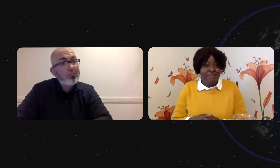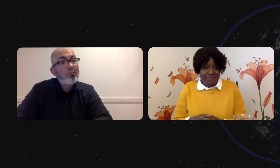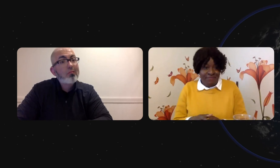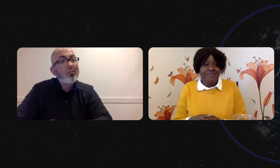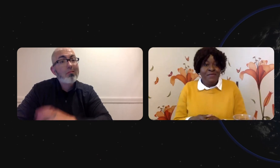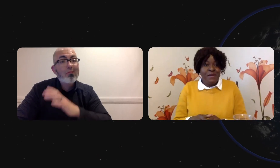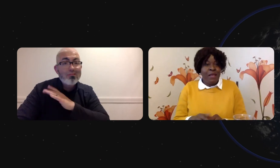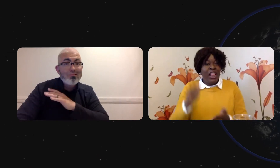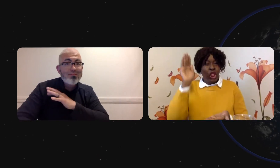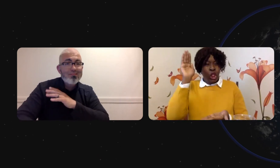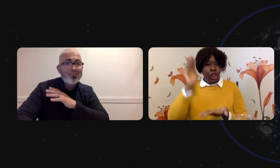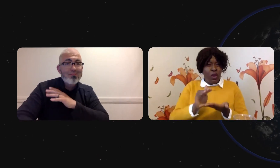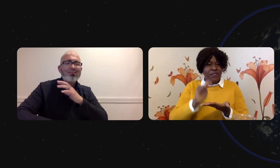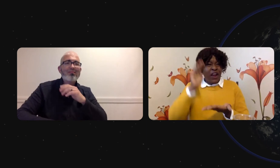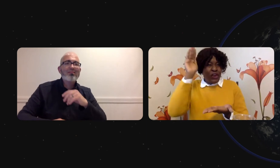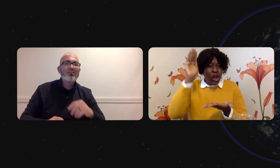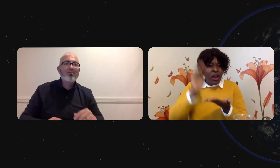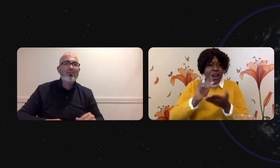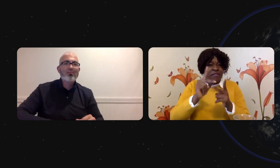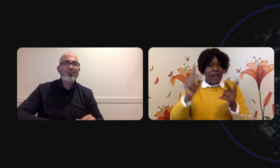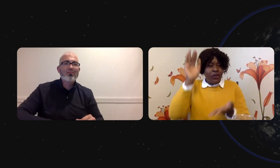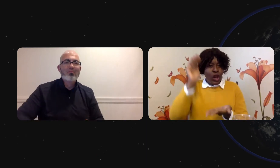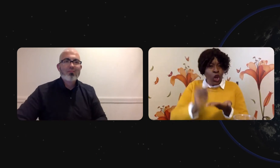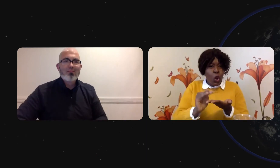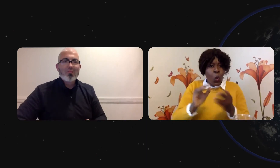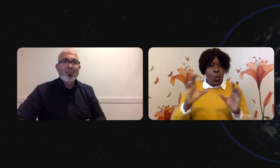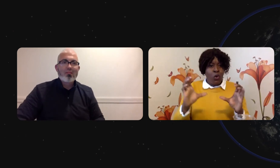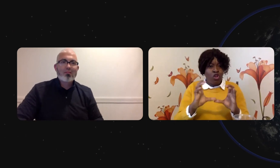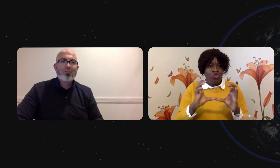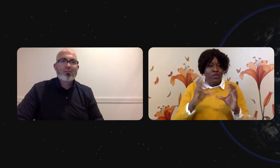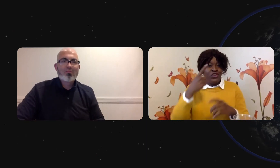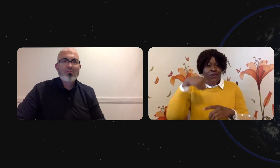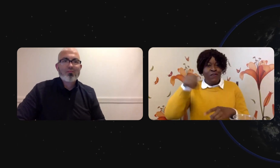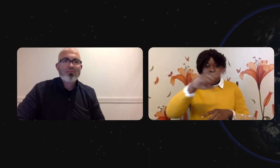But, you can order it on Amazon. Cool!